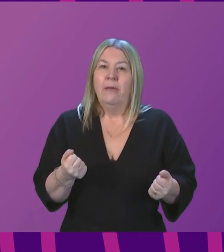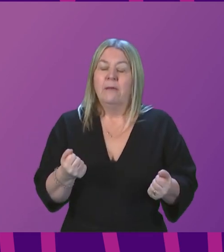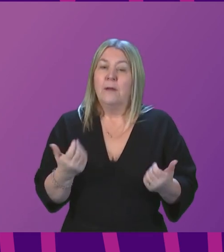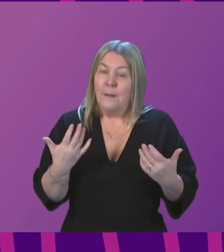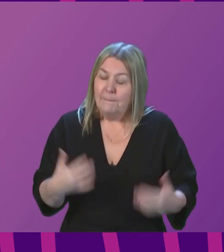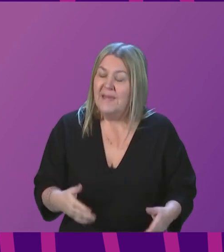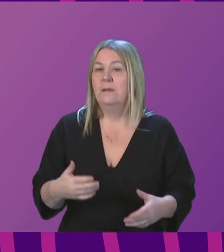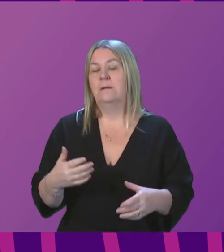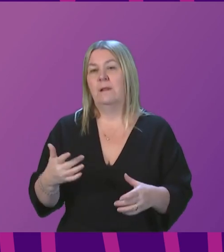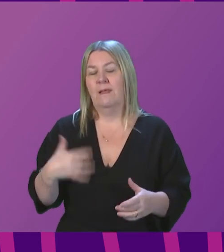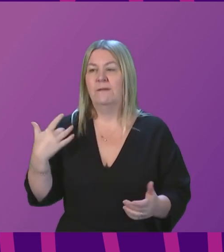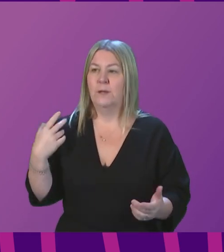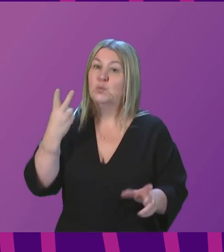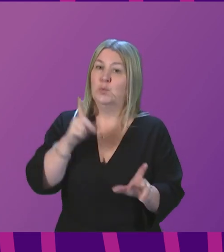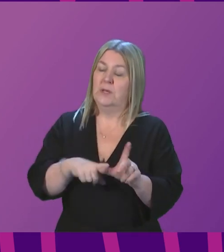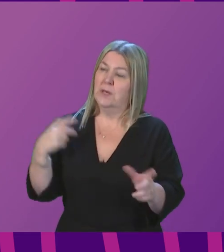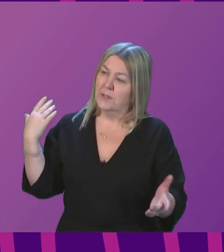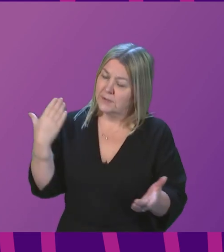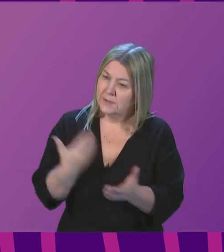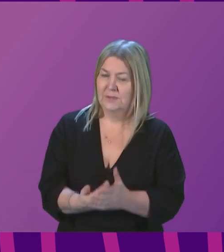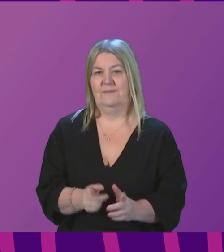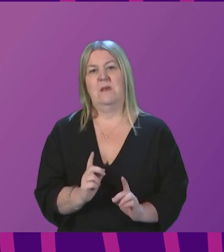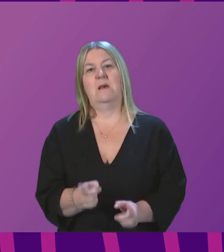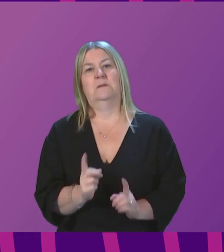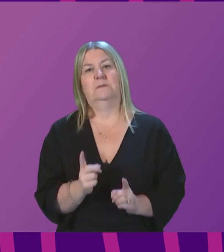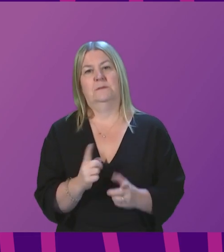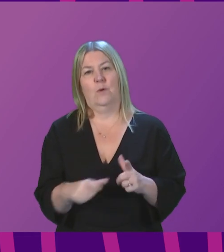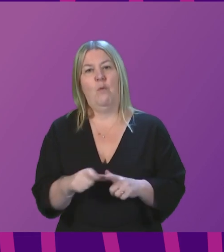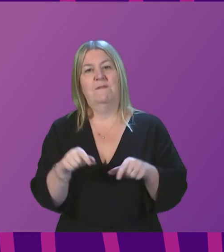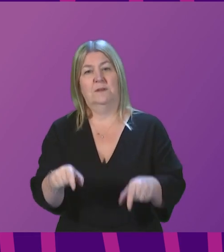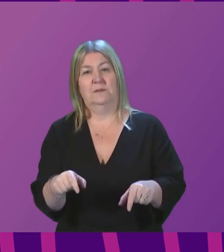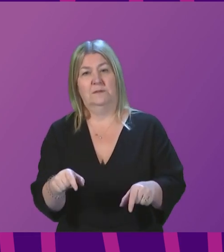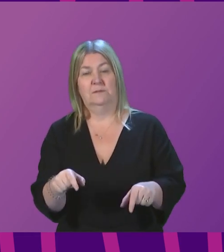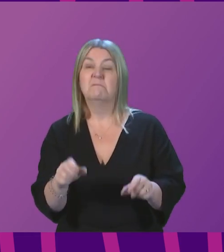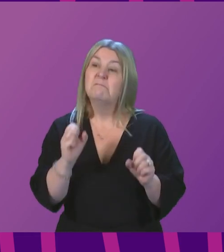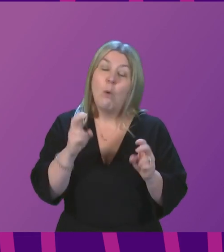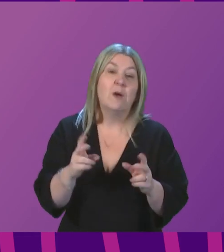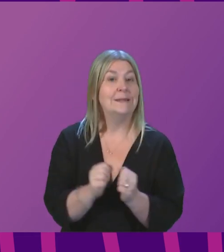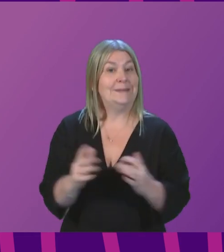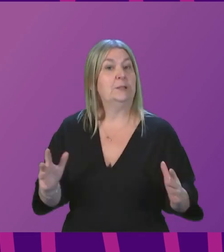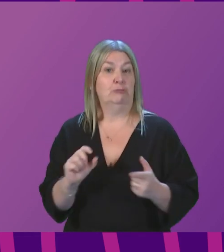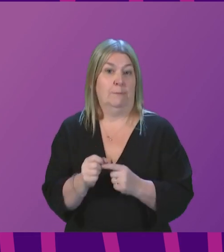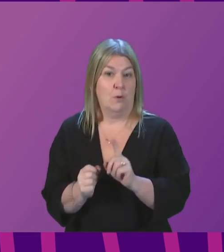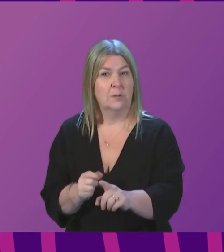The First Minister would do better to respond to the points that have been made. She may not like them, but she should answer those points and questions rather than launching